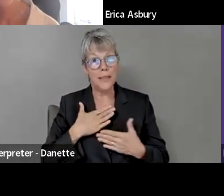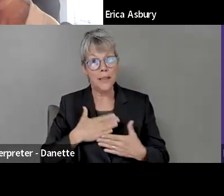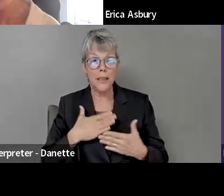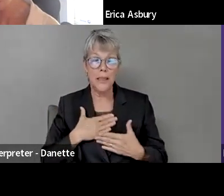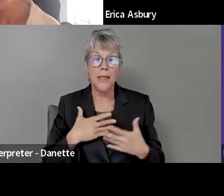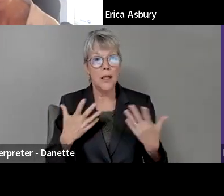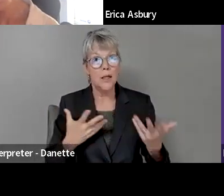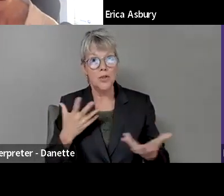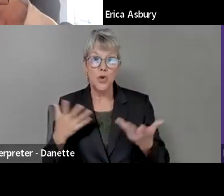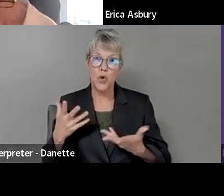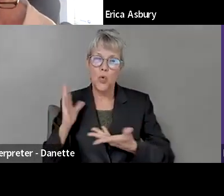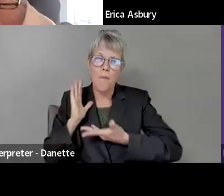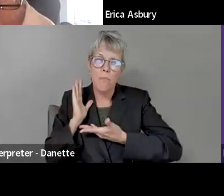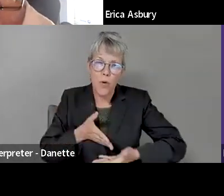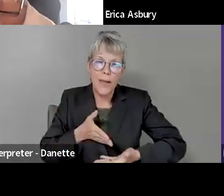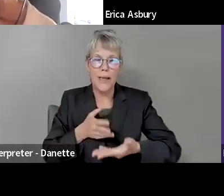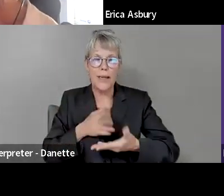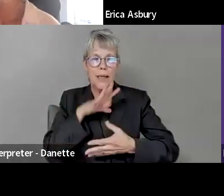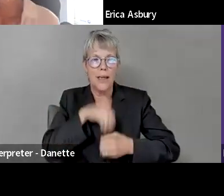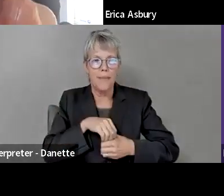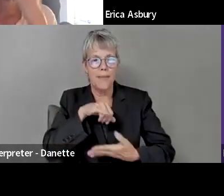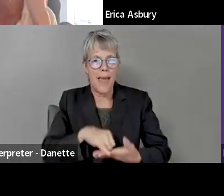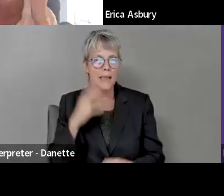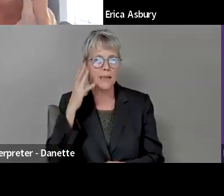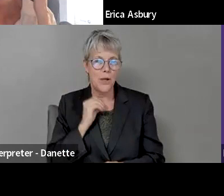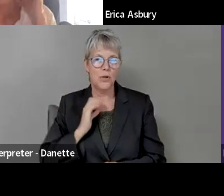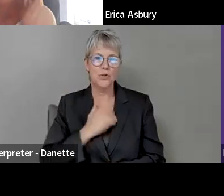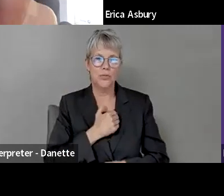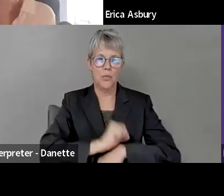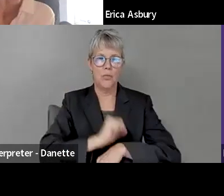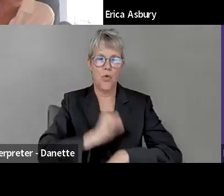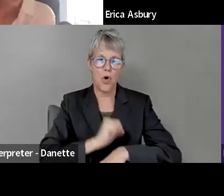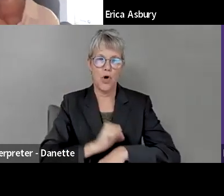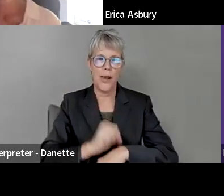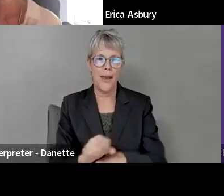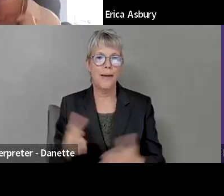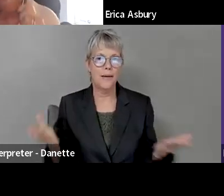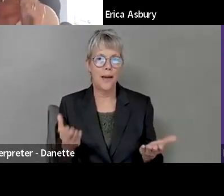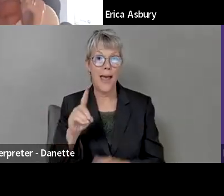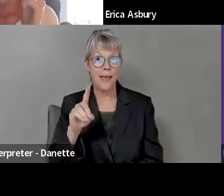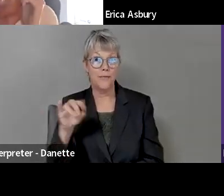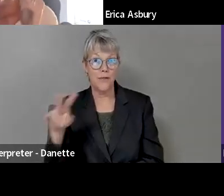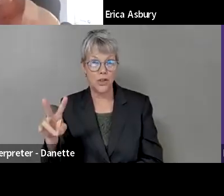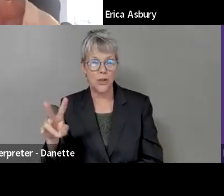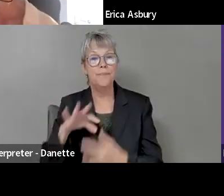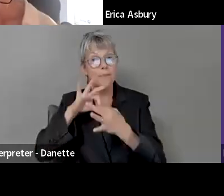Matt Herr (they): bringing that that experience to the work that we do at the division. So respect to my actual